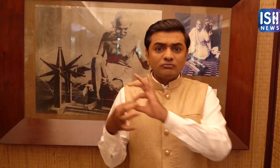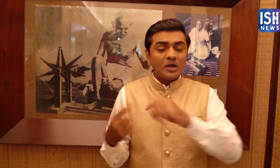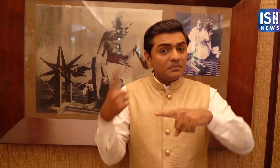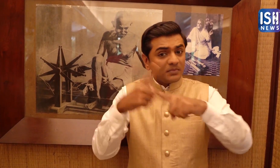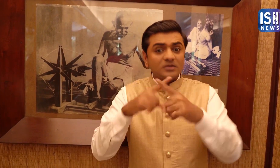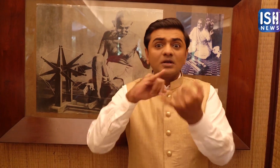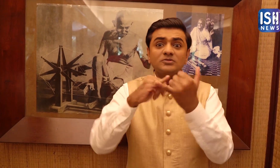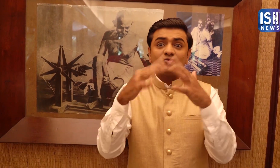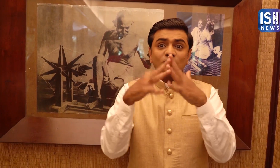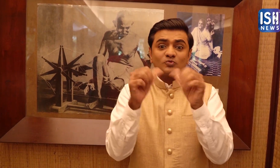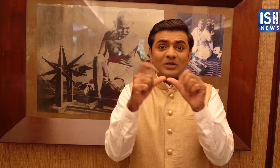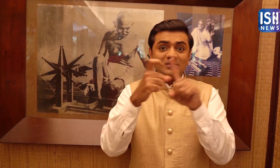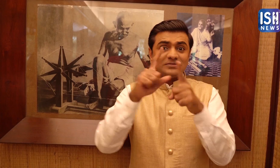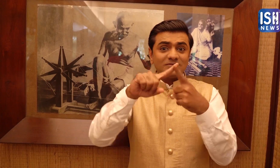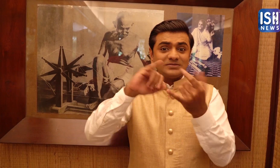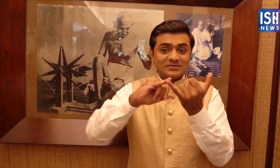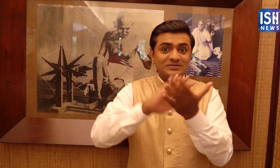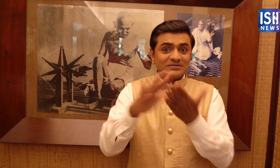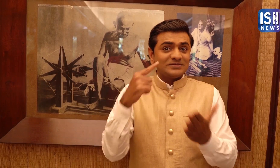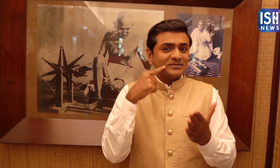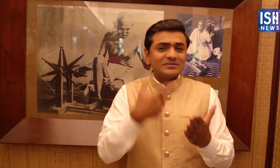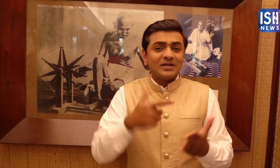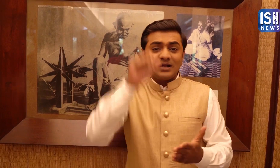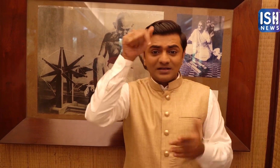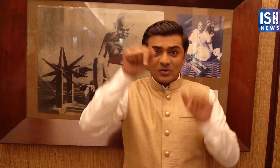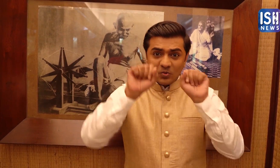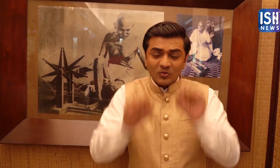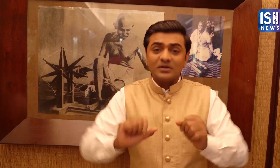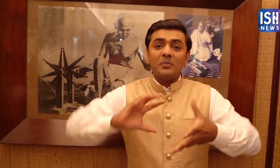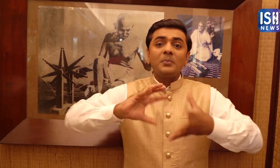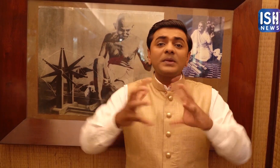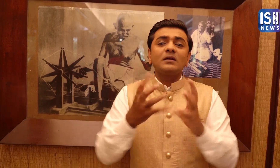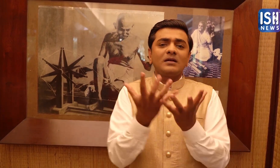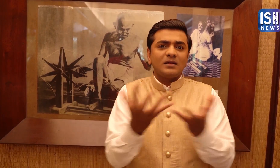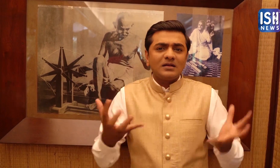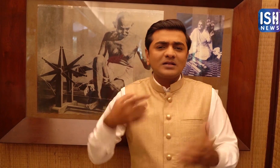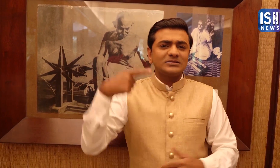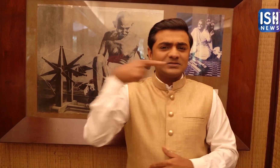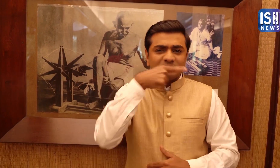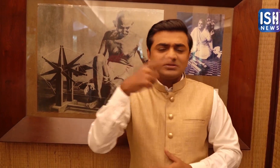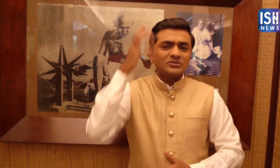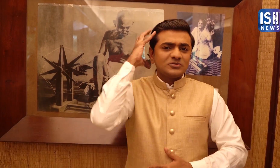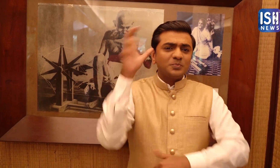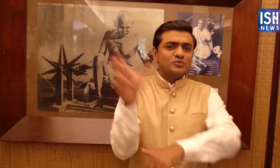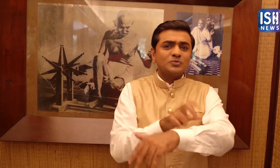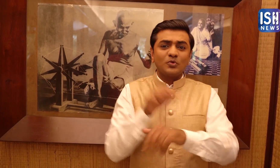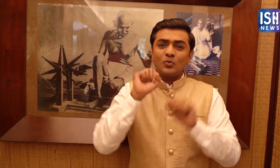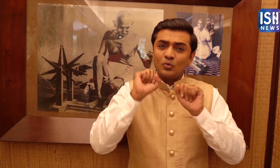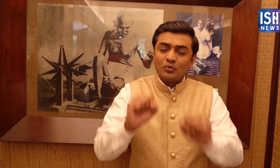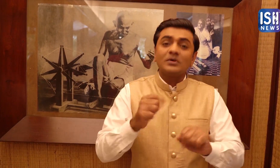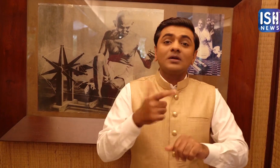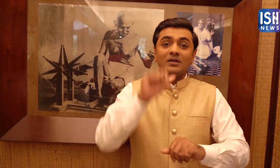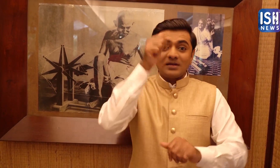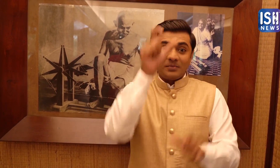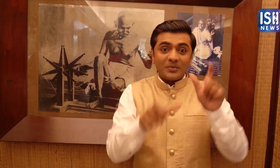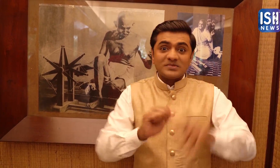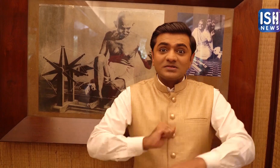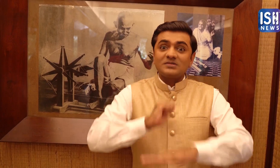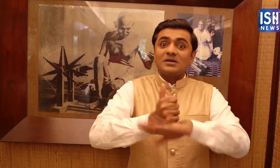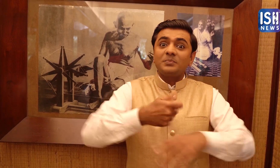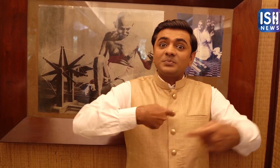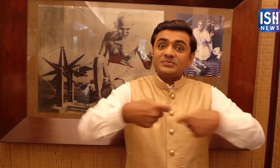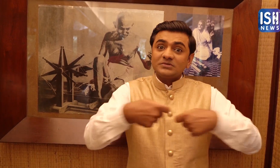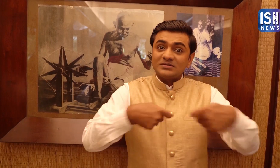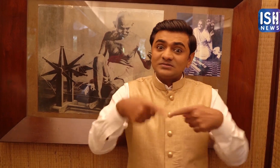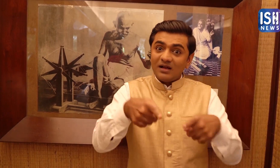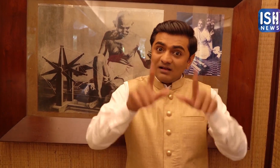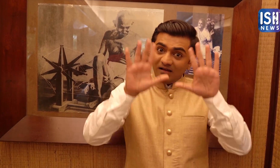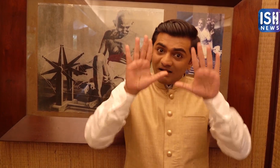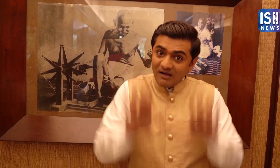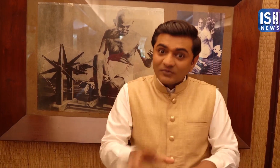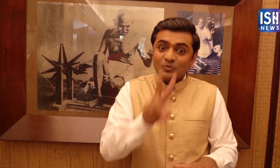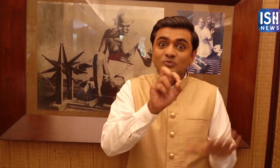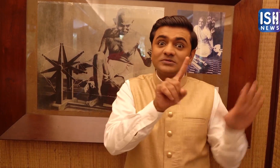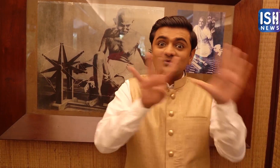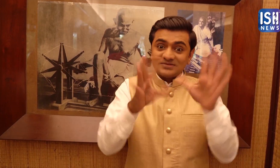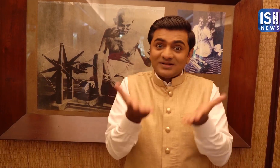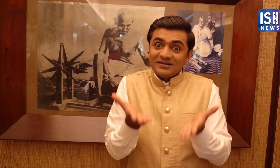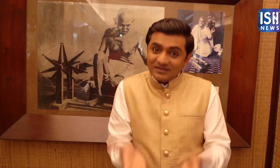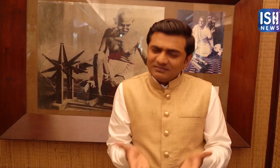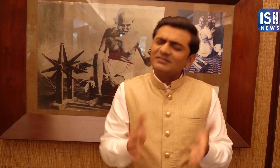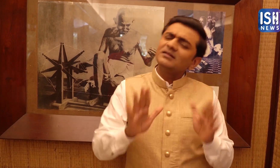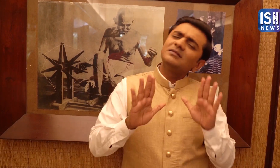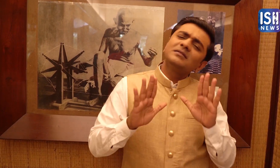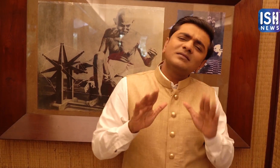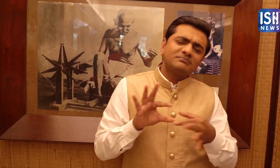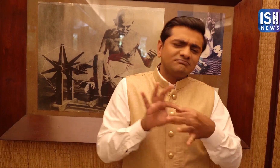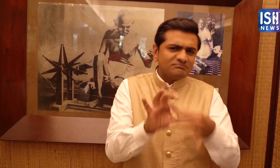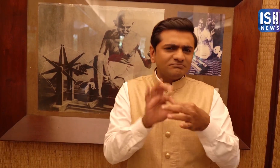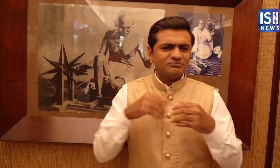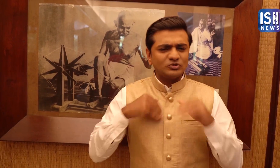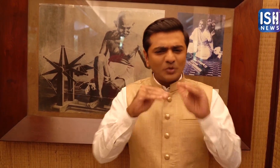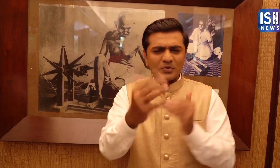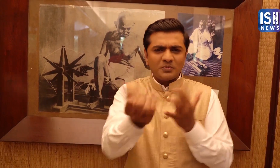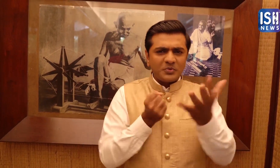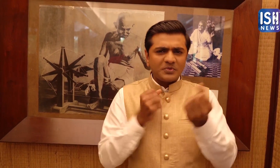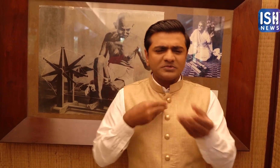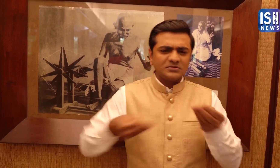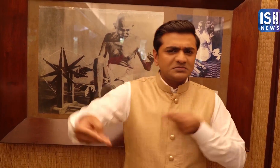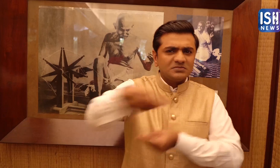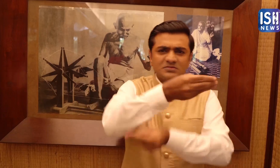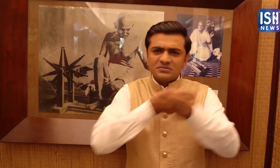In 2019, if we follow the path of Swadeshi and use Indian made products like tooth brush, soap, etc and support Indian businesses